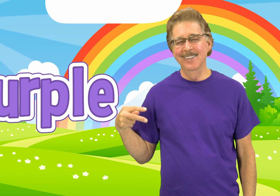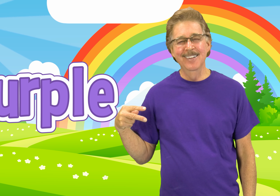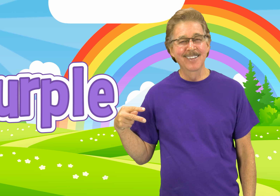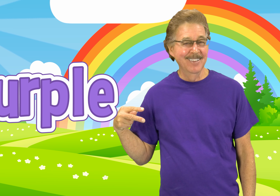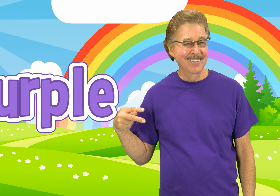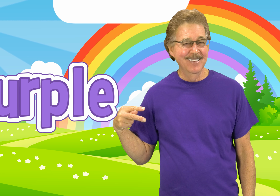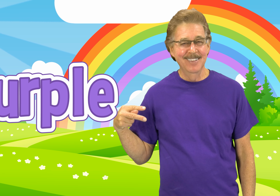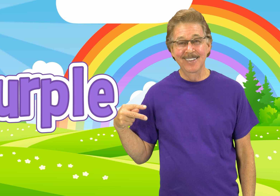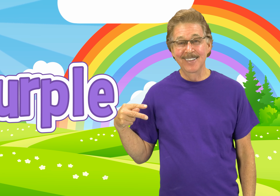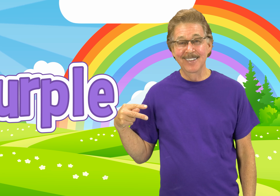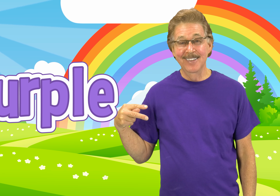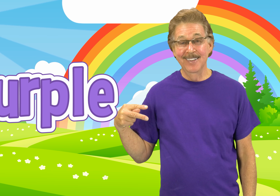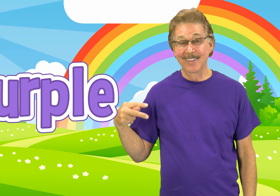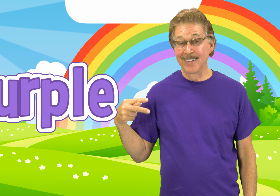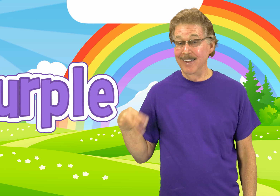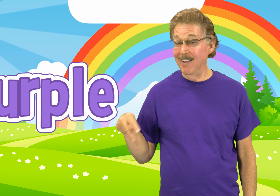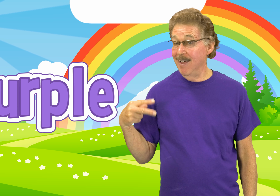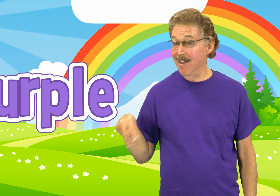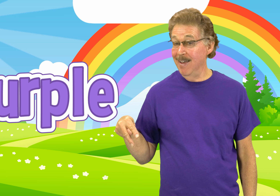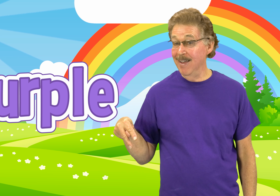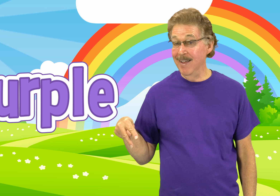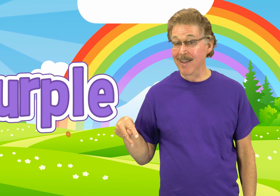This is the sign for purple